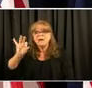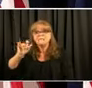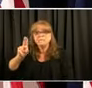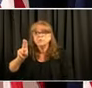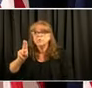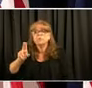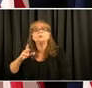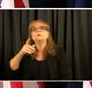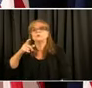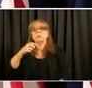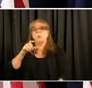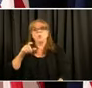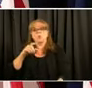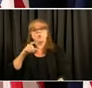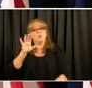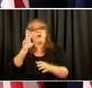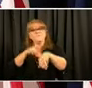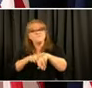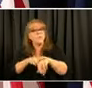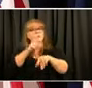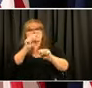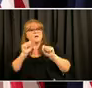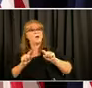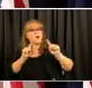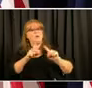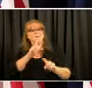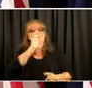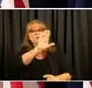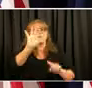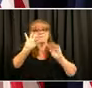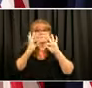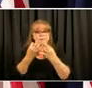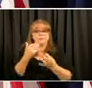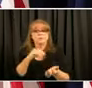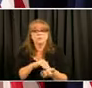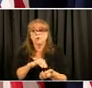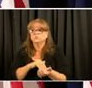and by the way it might be important especially if it's not coronavirus if it's a bacterial infection